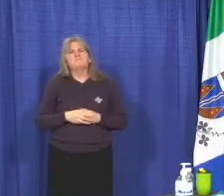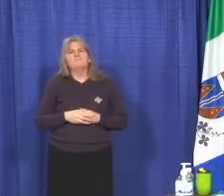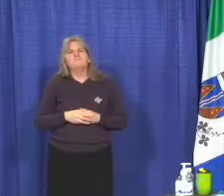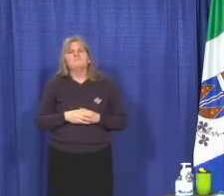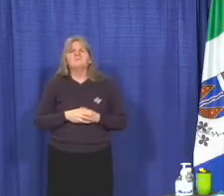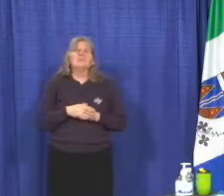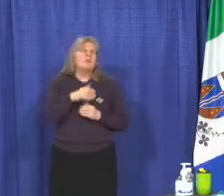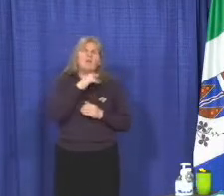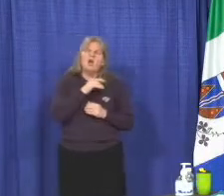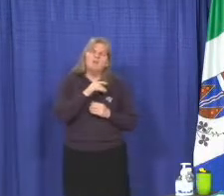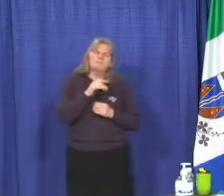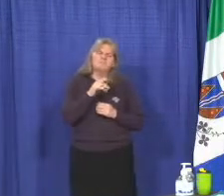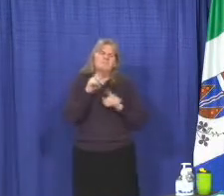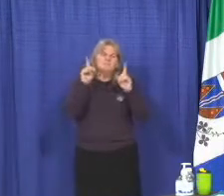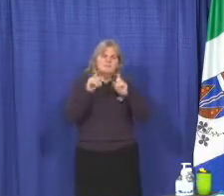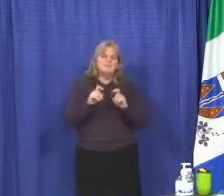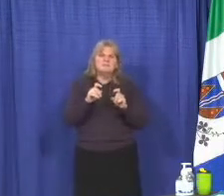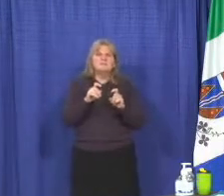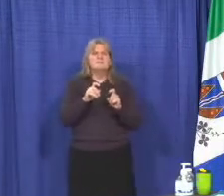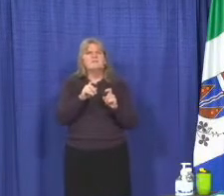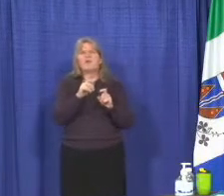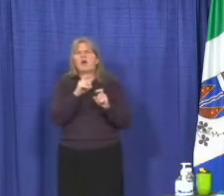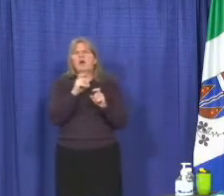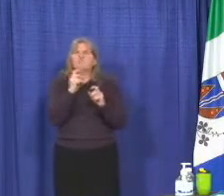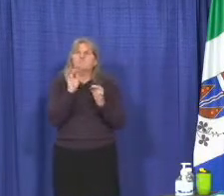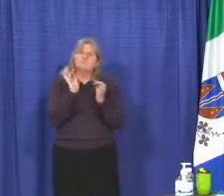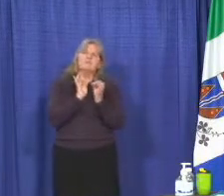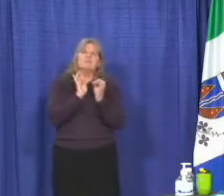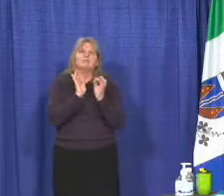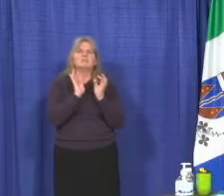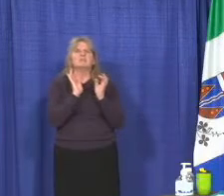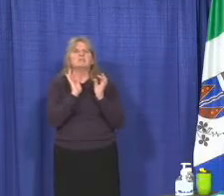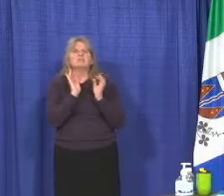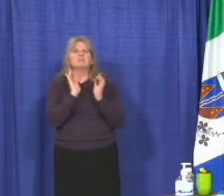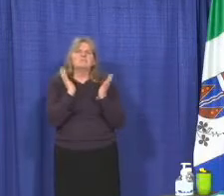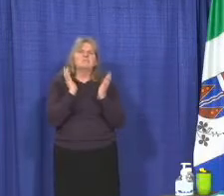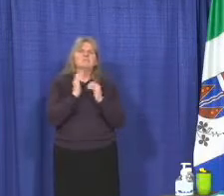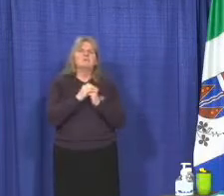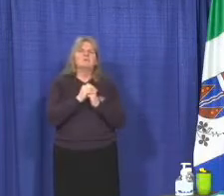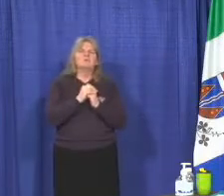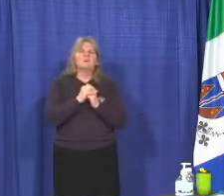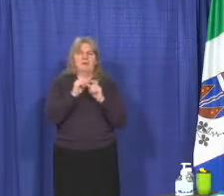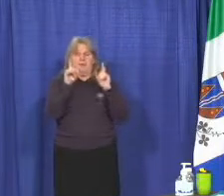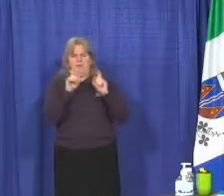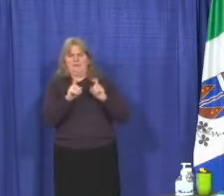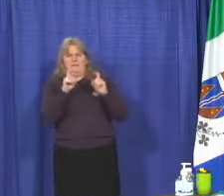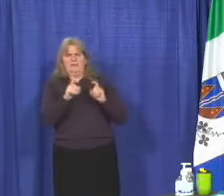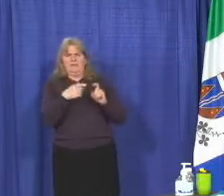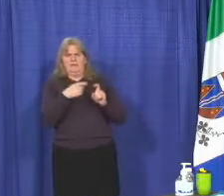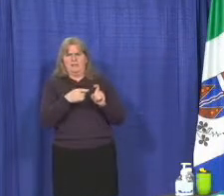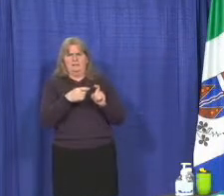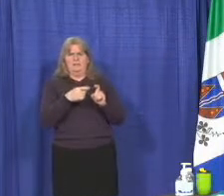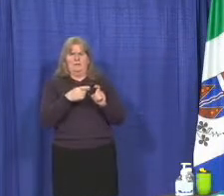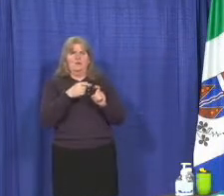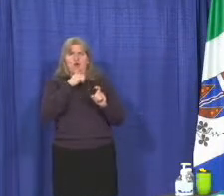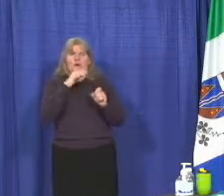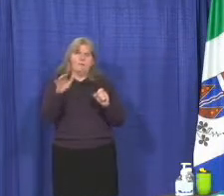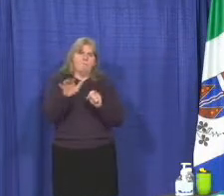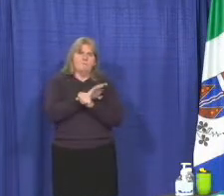testing is not perfect. One of the reasons it is not full proof is because the risk